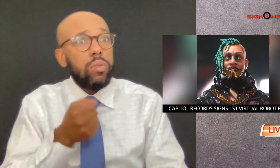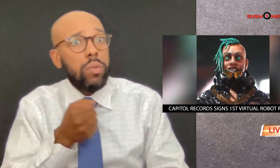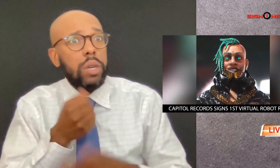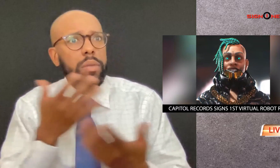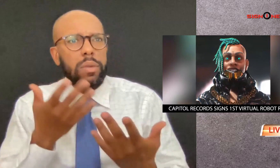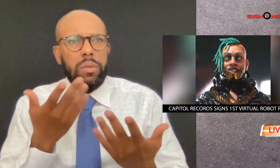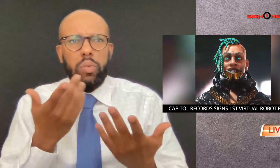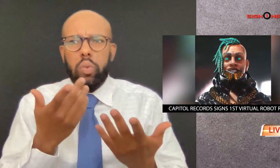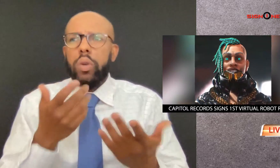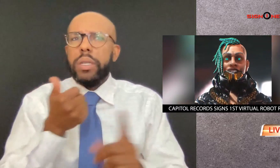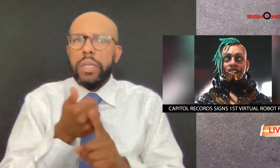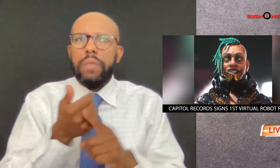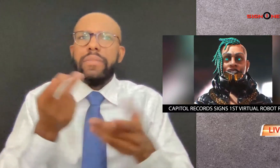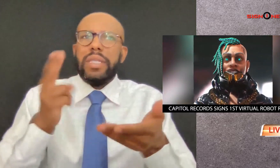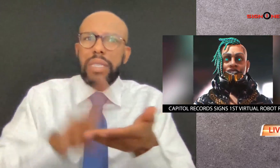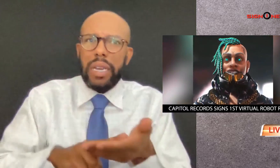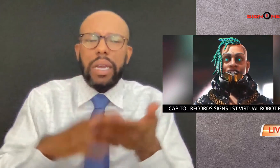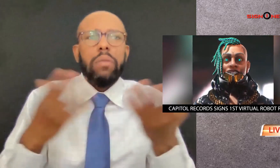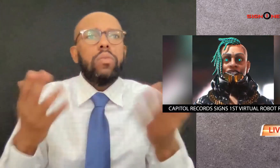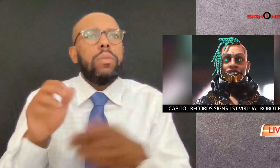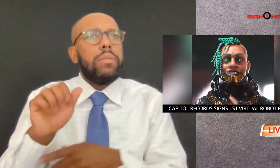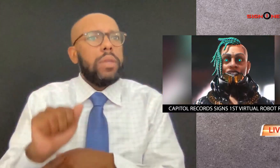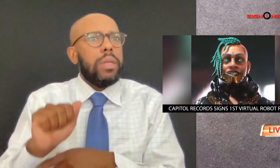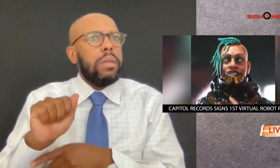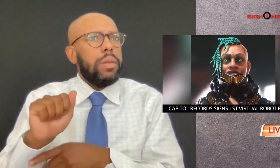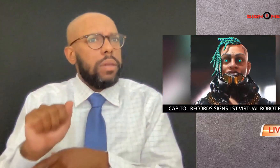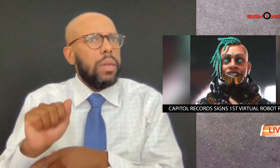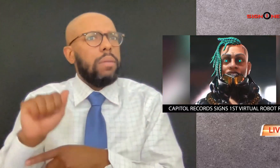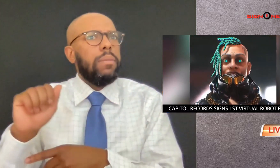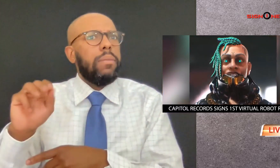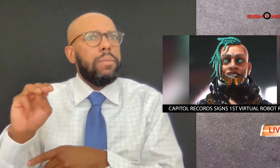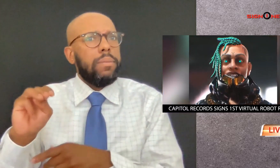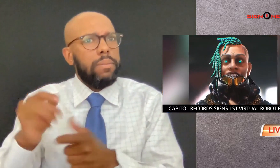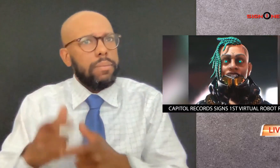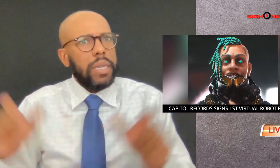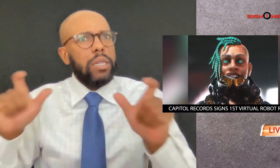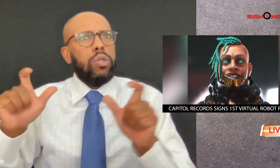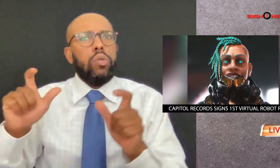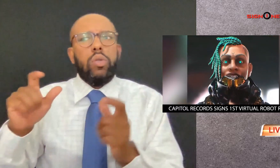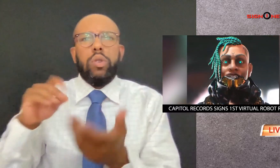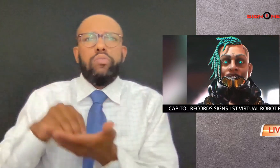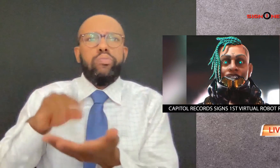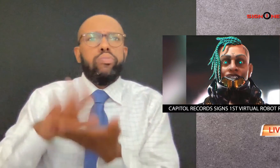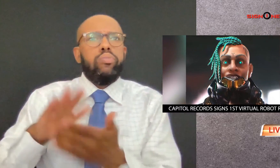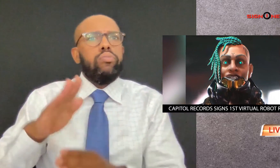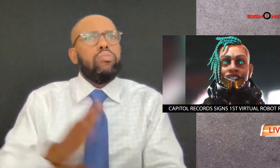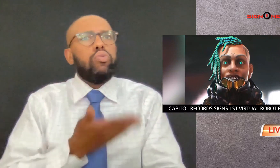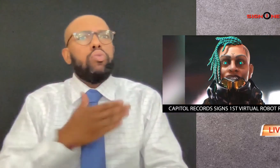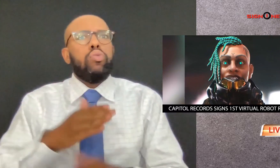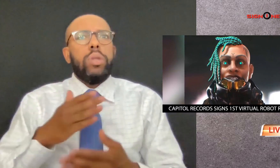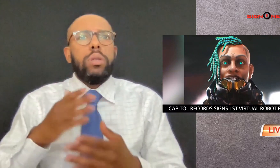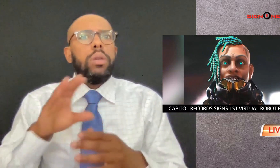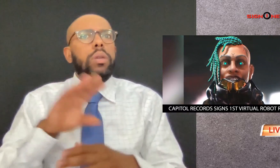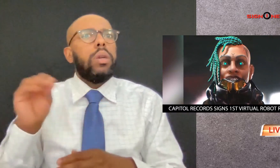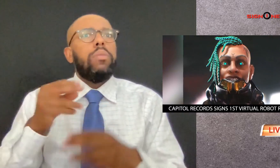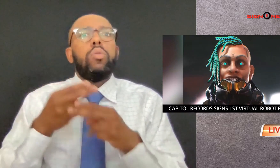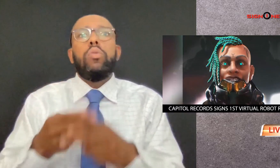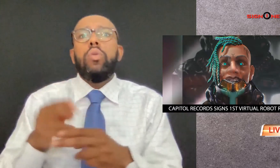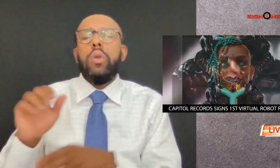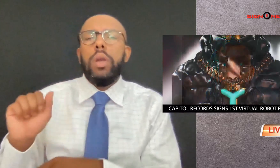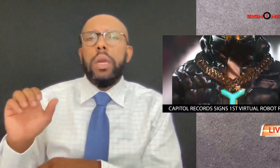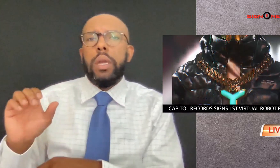And it is now the world's first augmented reality or "AR" artist to sign with a major